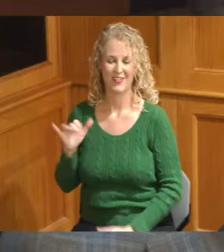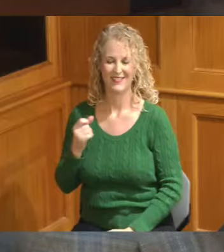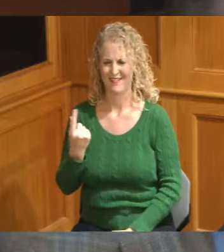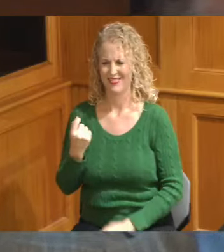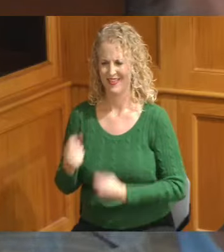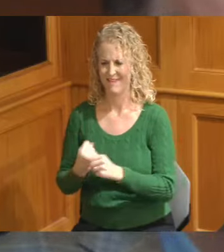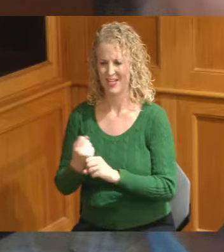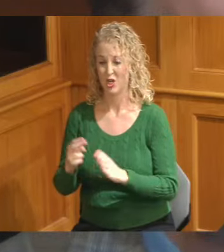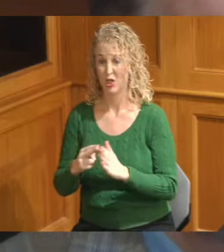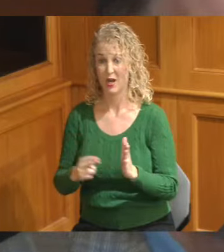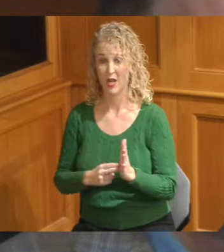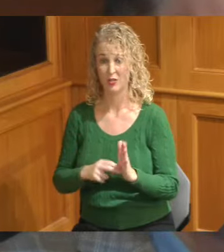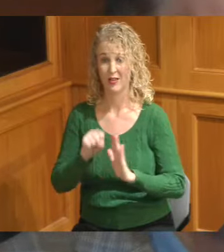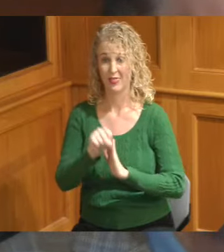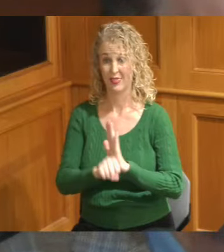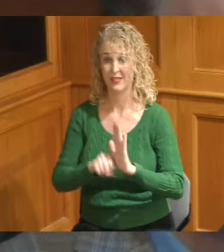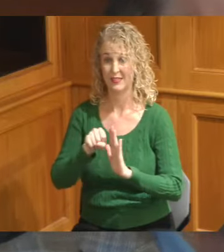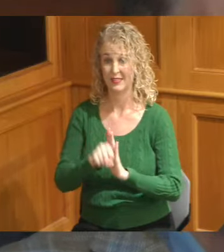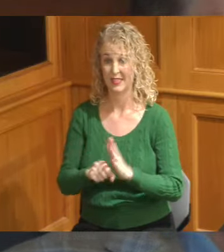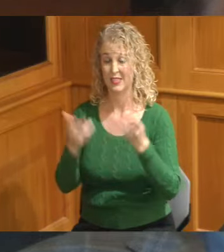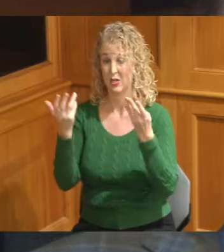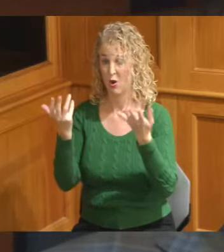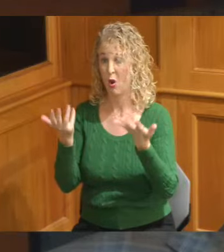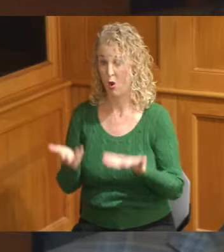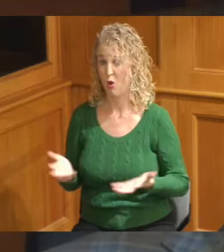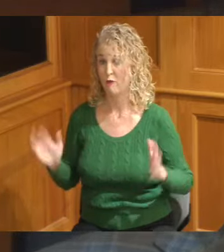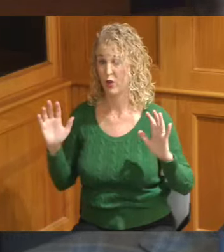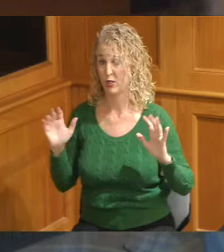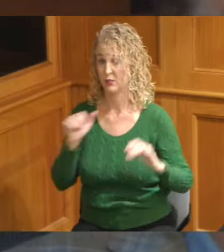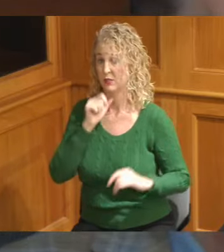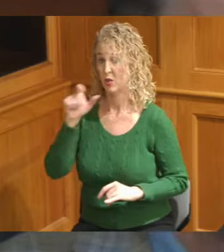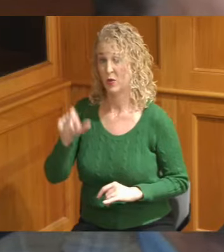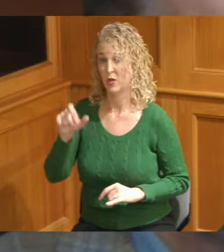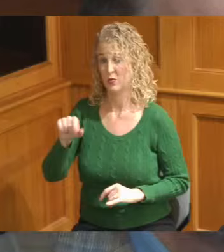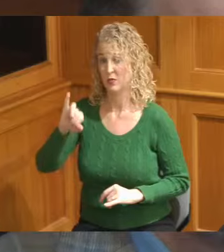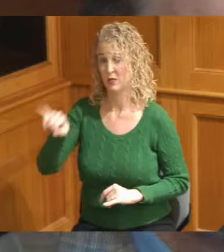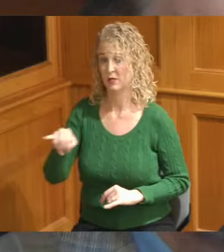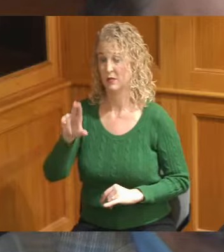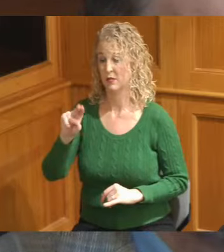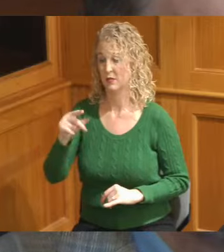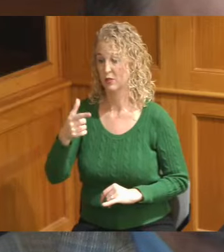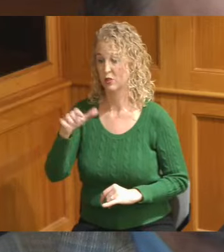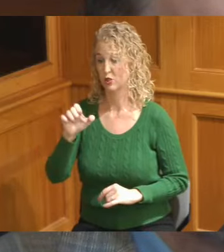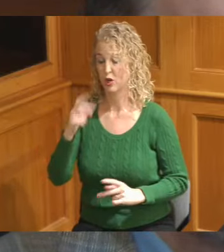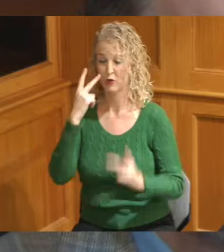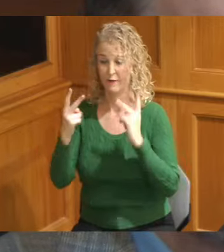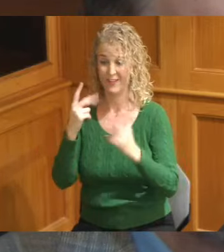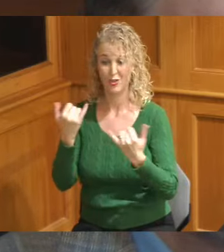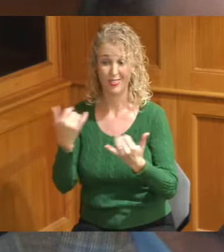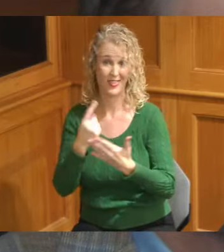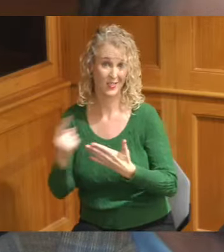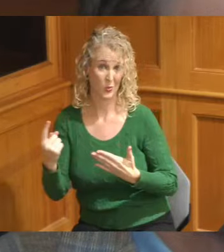the season is over. so we won't be needing a jungle vision this week or, we need it, I mean,